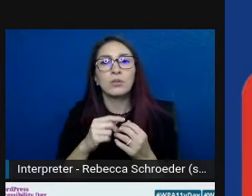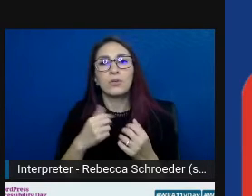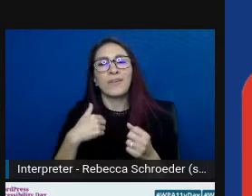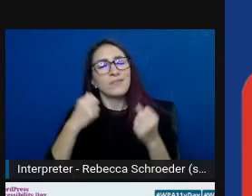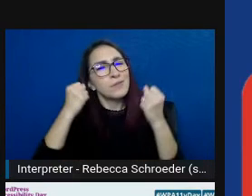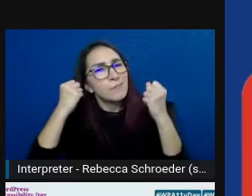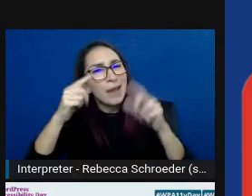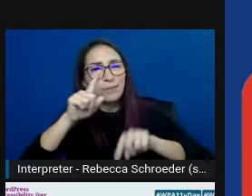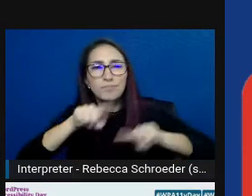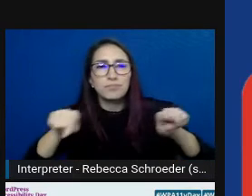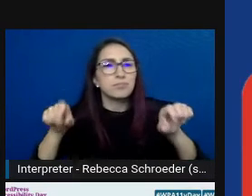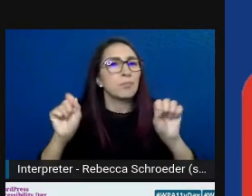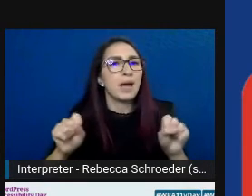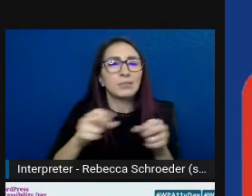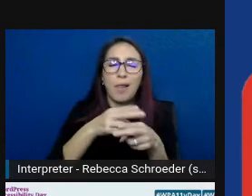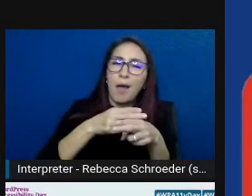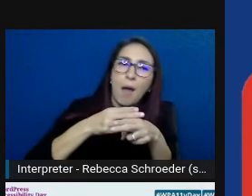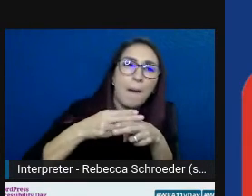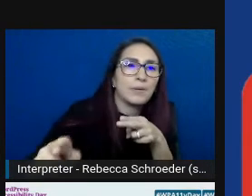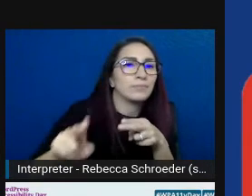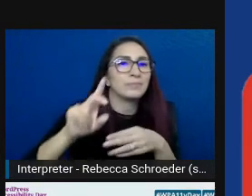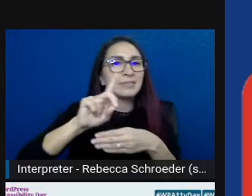permanent impairments will need accessibility.